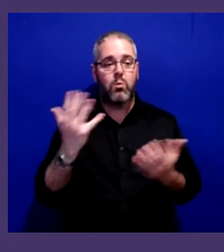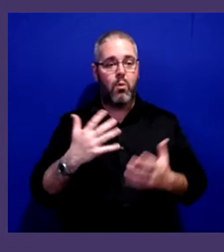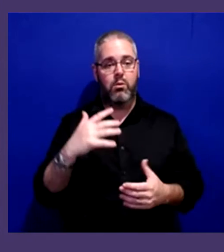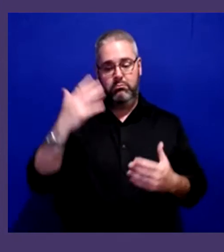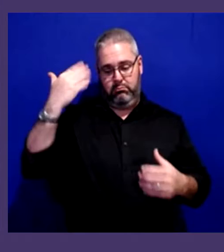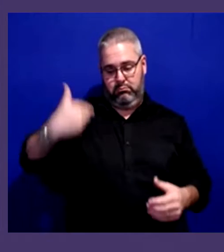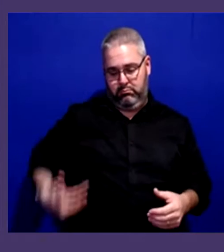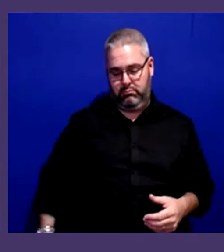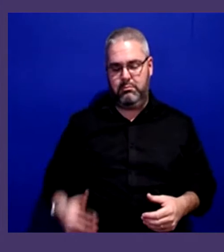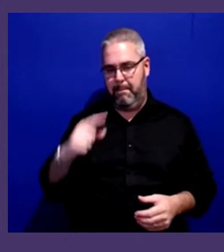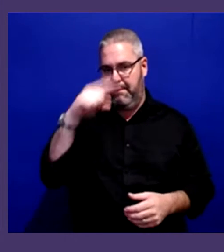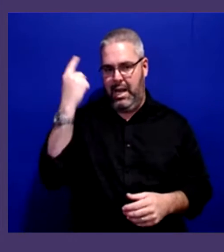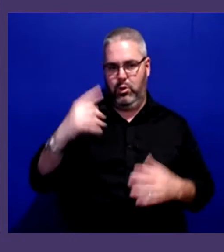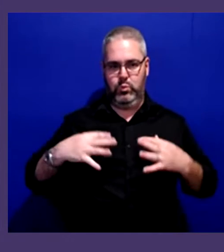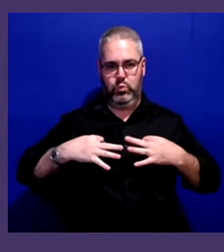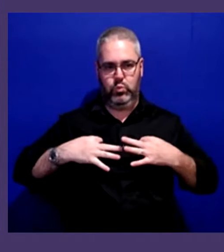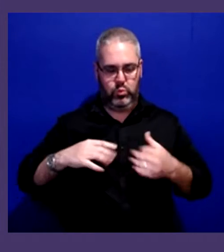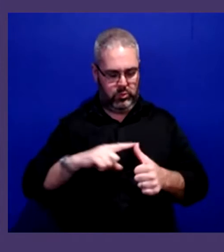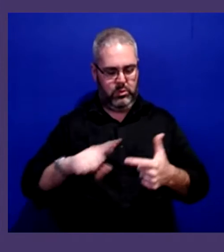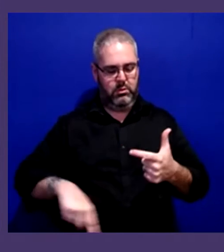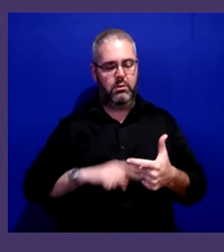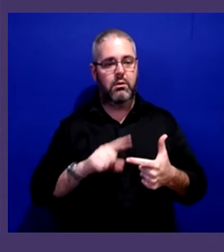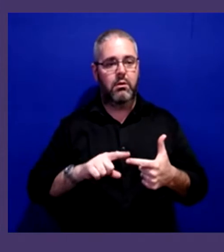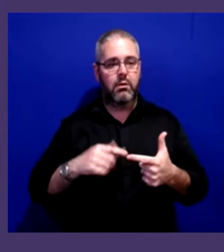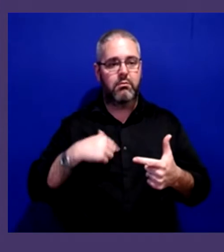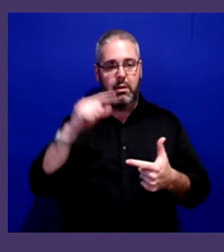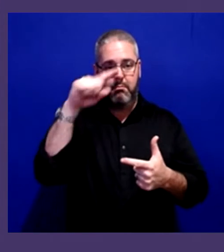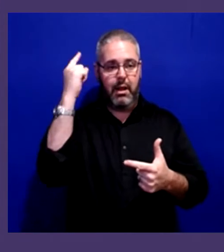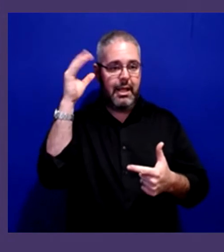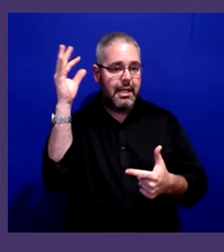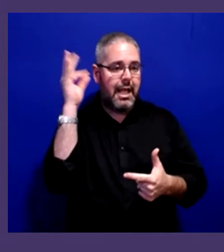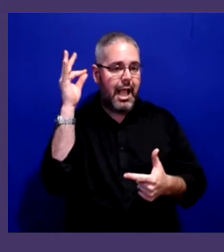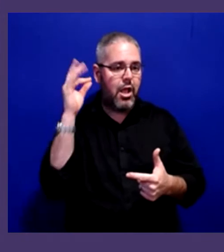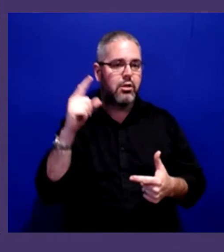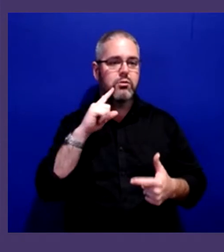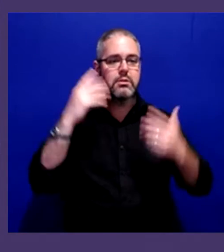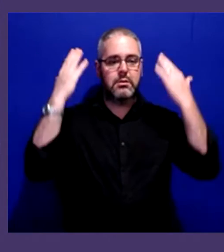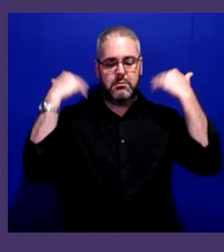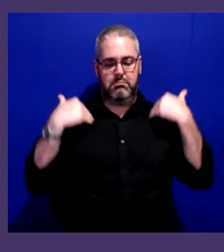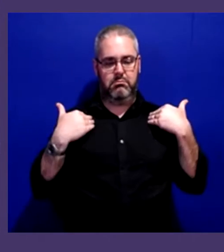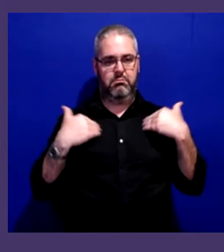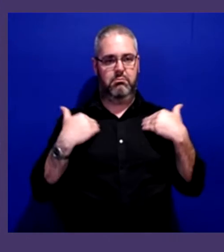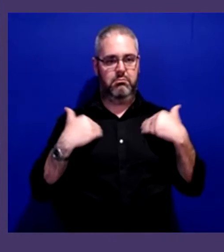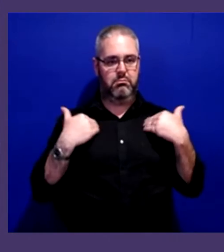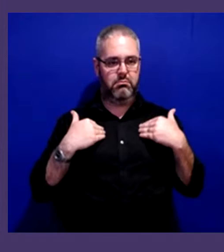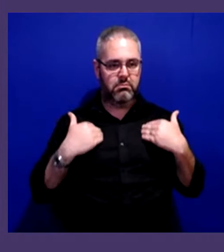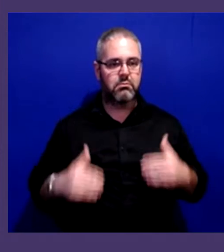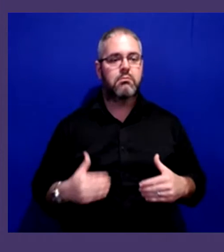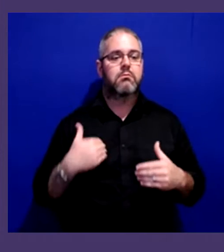I have black hair that's just past my collarbone. I have large black glasses,